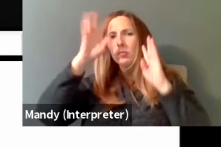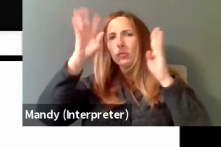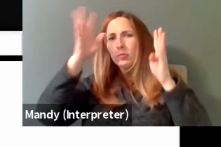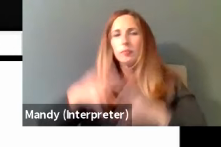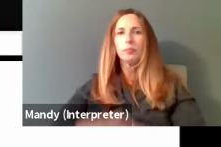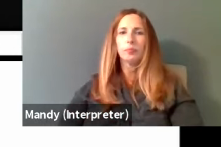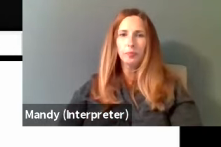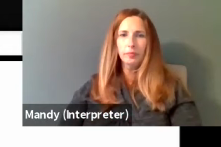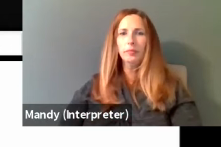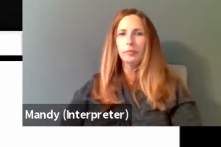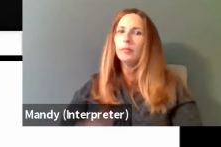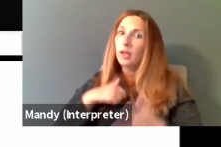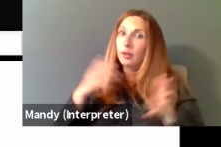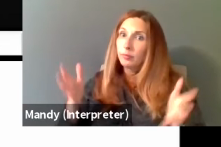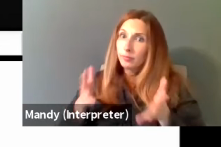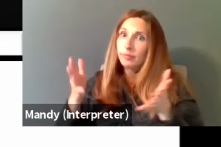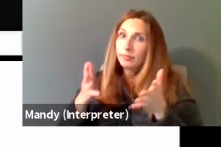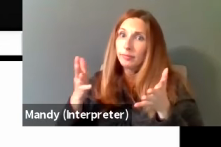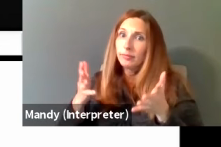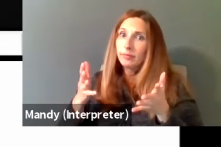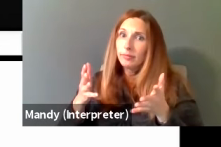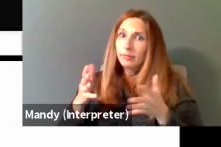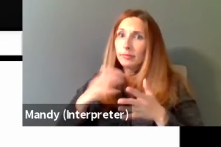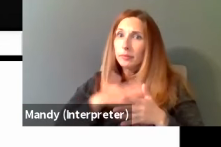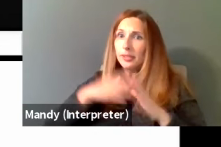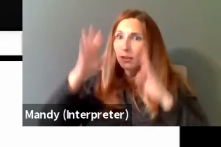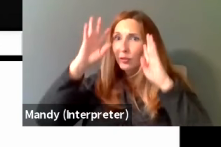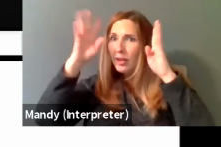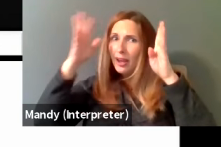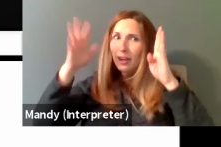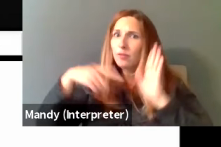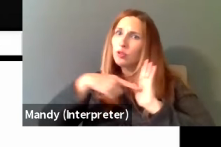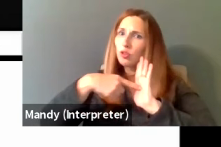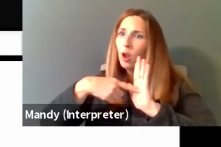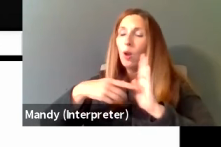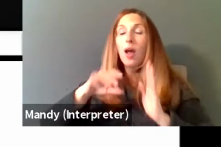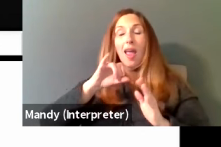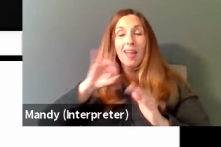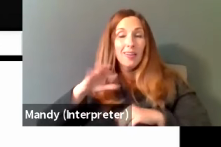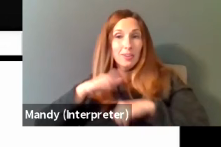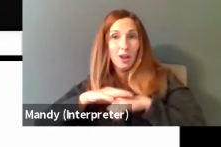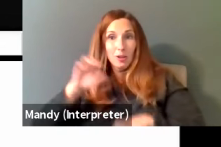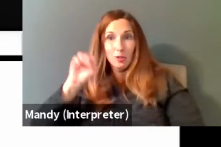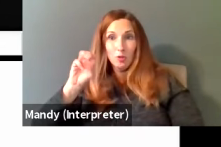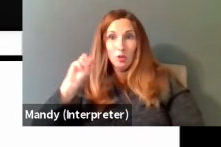And I urge you to, because it will get people's attention. And if it's on social media, it will be shared.